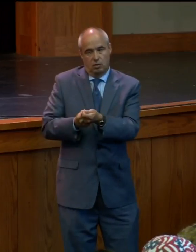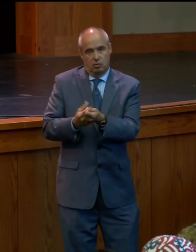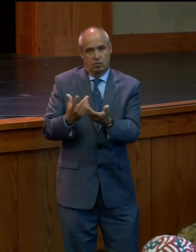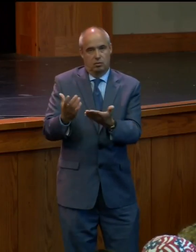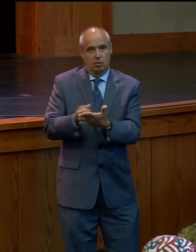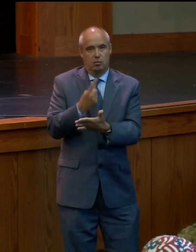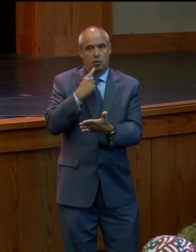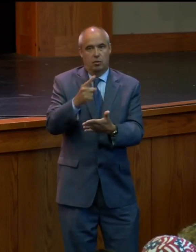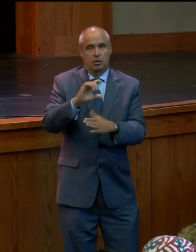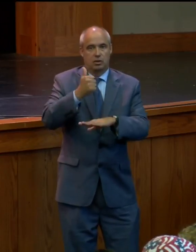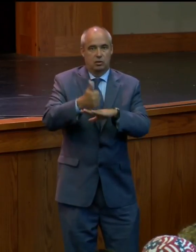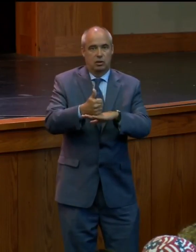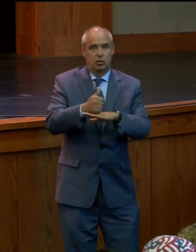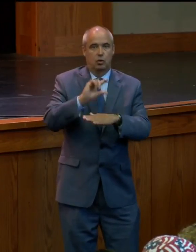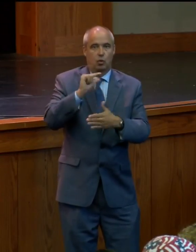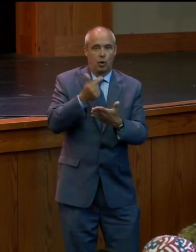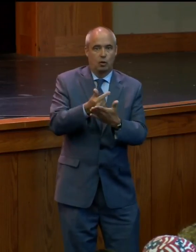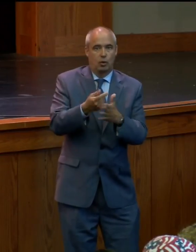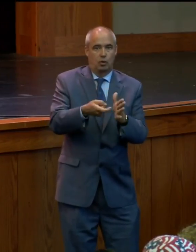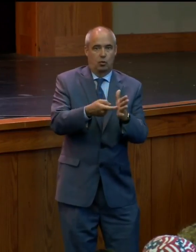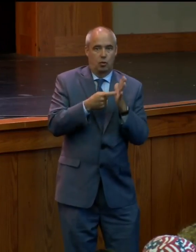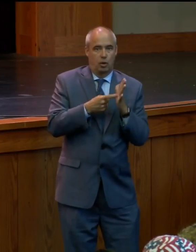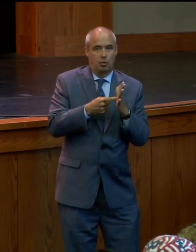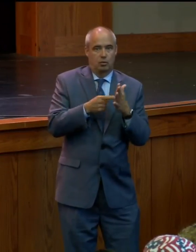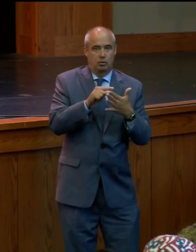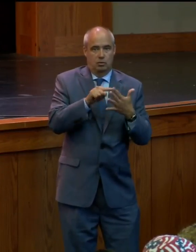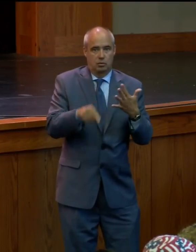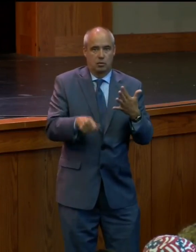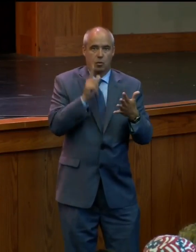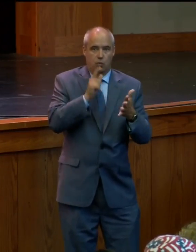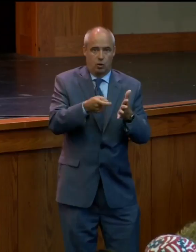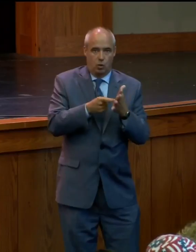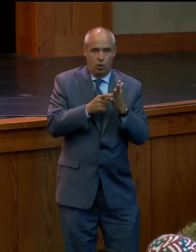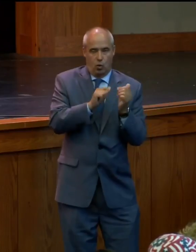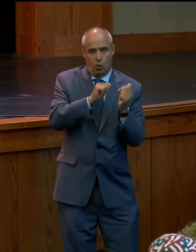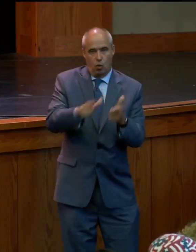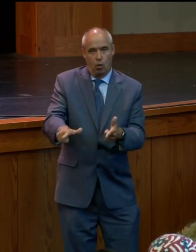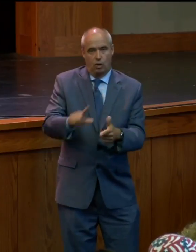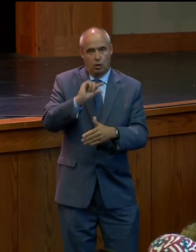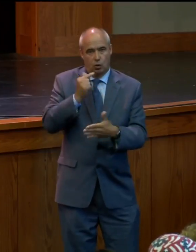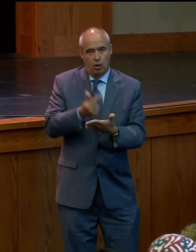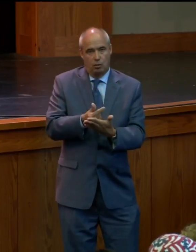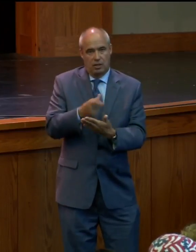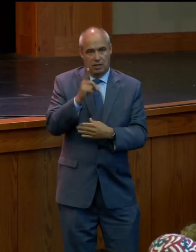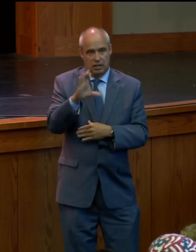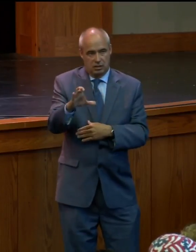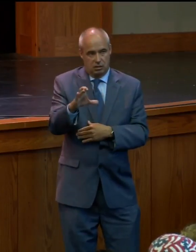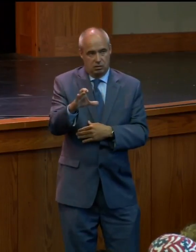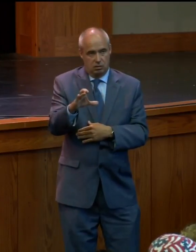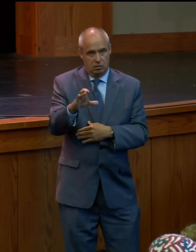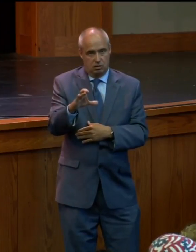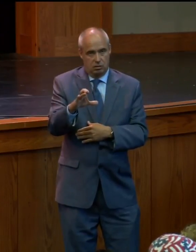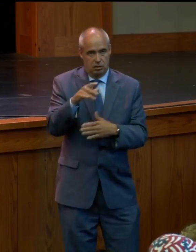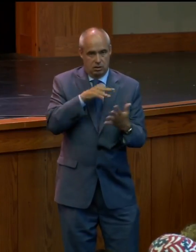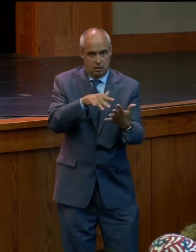PRIVILEGE OF SETTING GRADUATION REQUIREMENTS THAT WOULD REQUIRE EVERY GRADUATE OF THE DISTRICT OF COLUMBIA TO STUDY D.C.